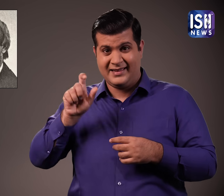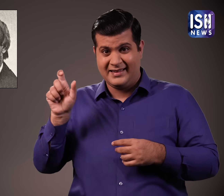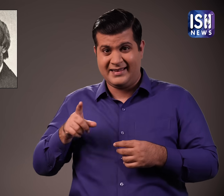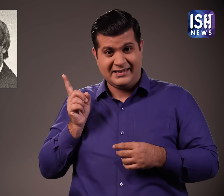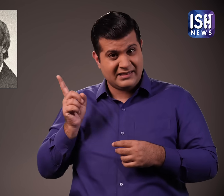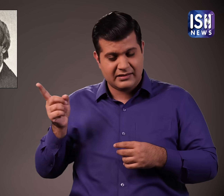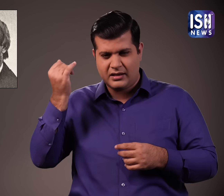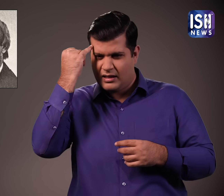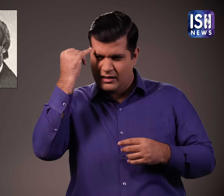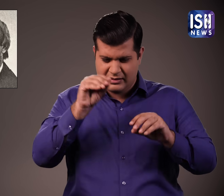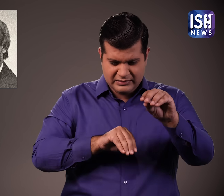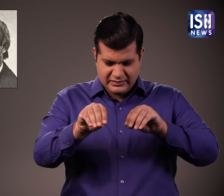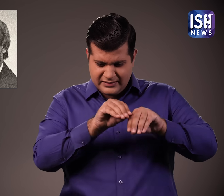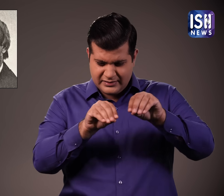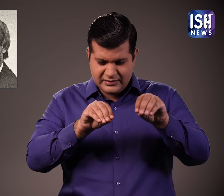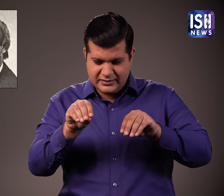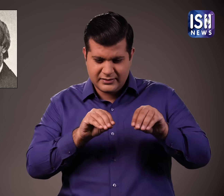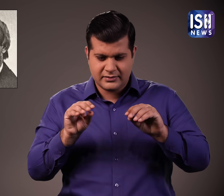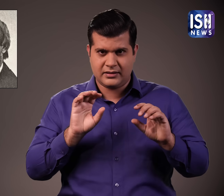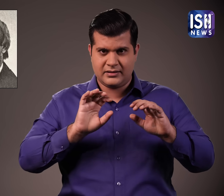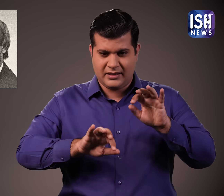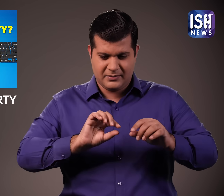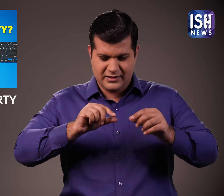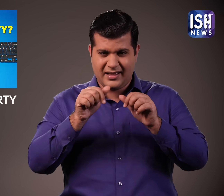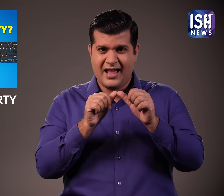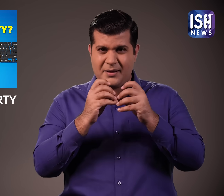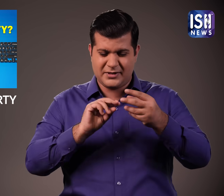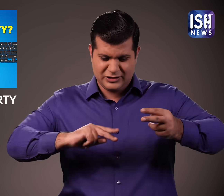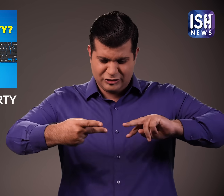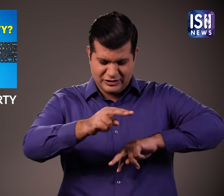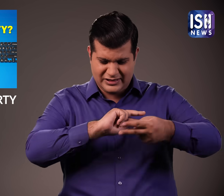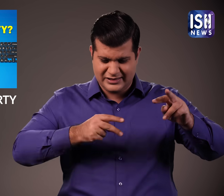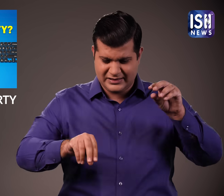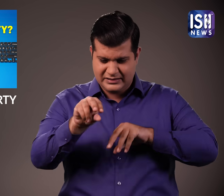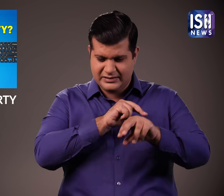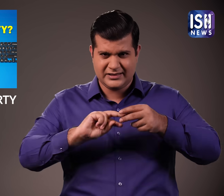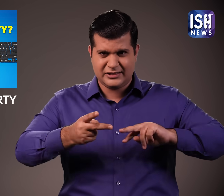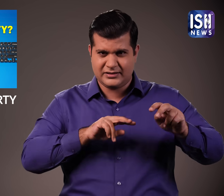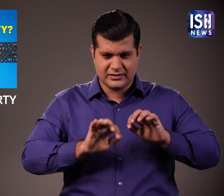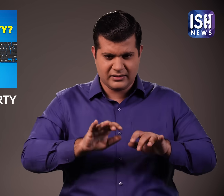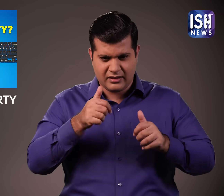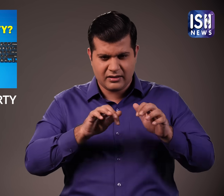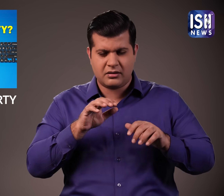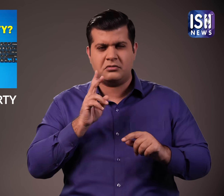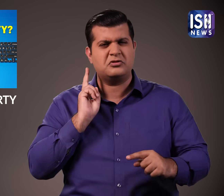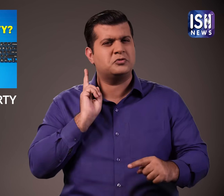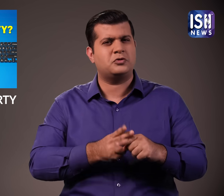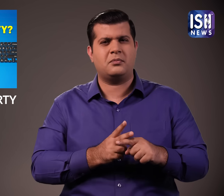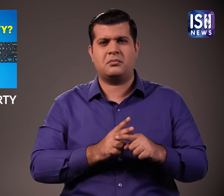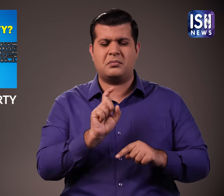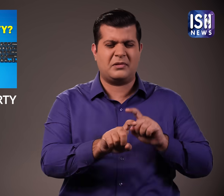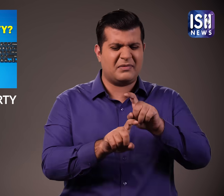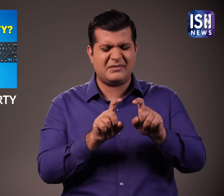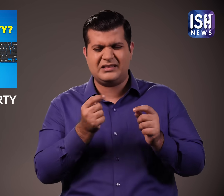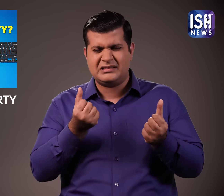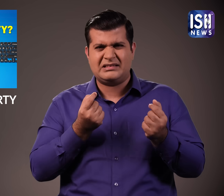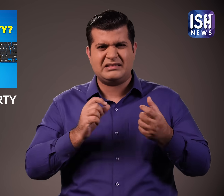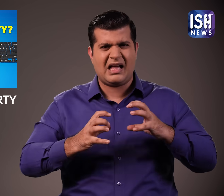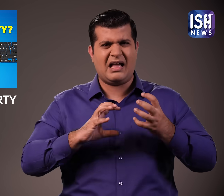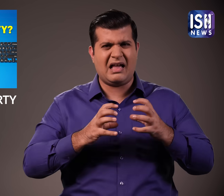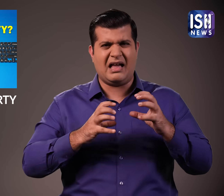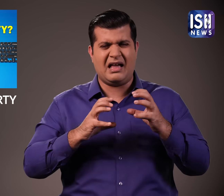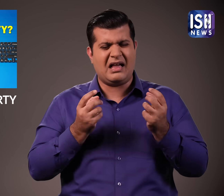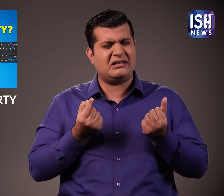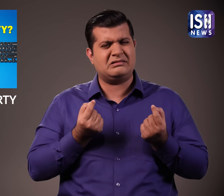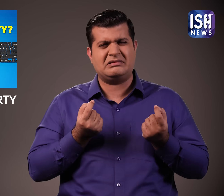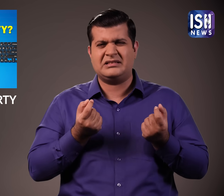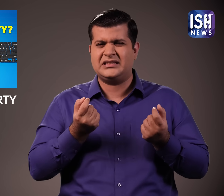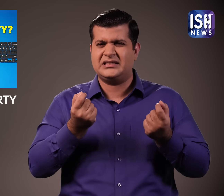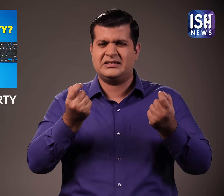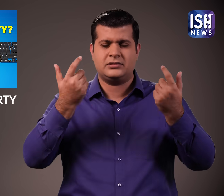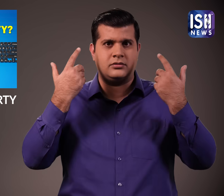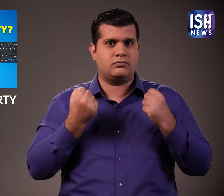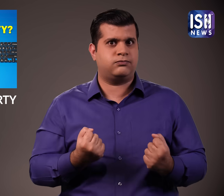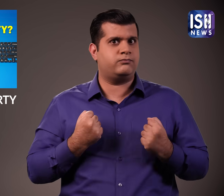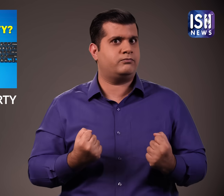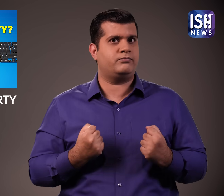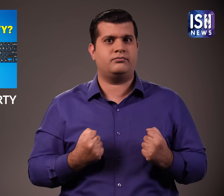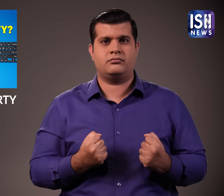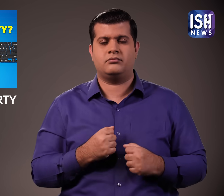The inventors were forced to rethink the alphabet arrangement of the keys. But the problem persisted.